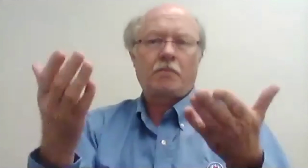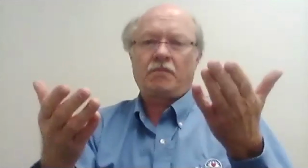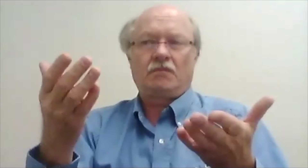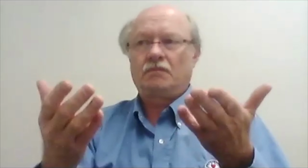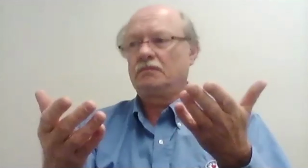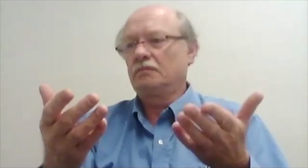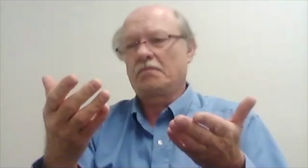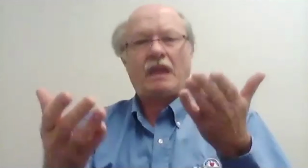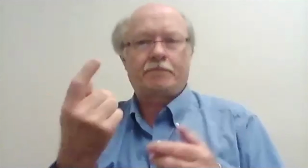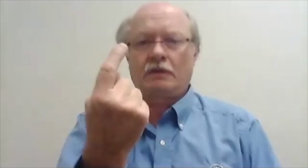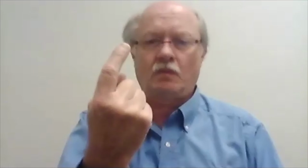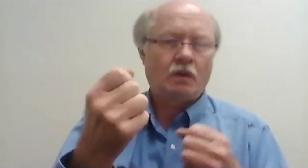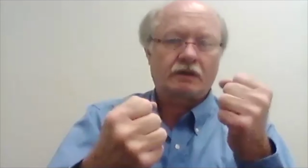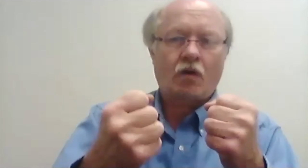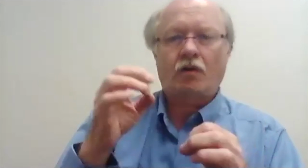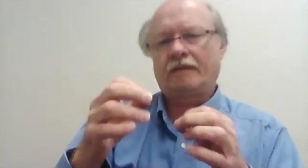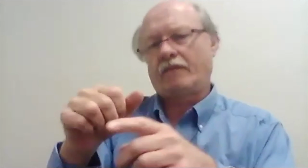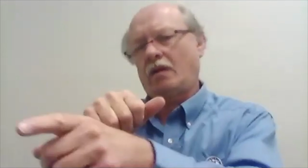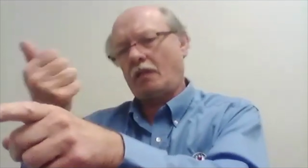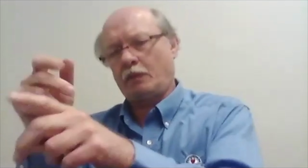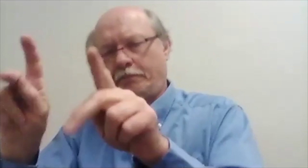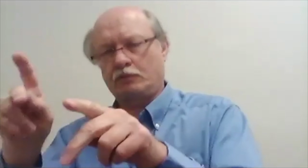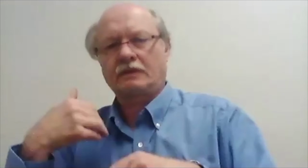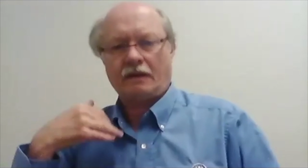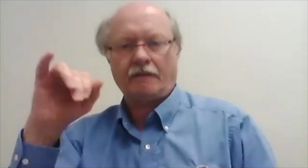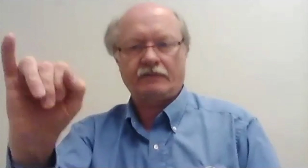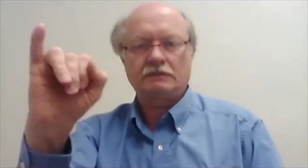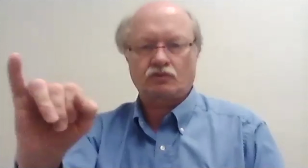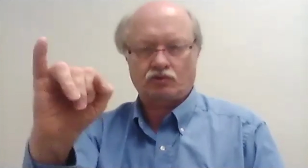Maybe for both people involved in an accident, or maybe just one person if the other has their own insurance.